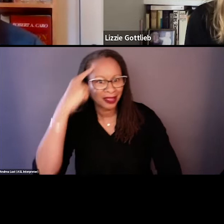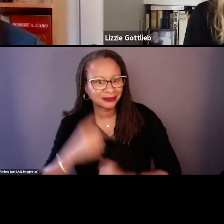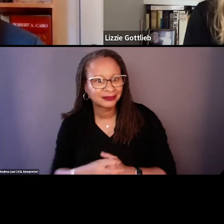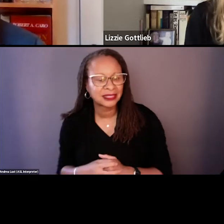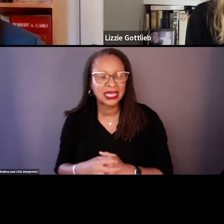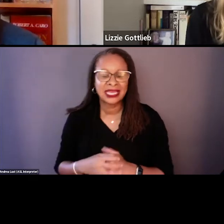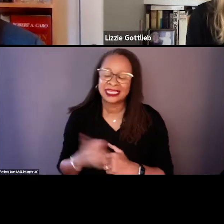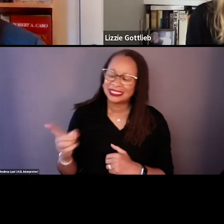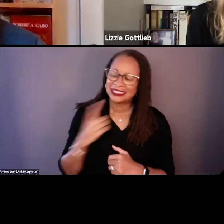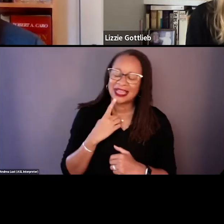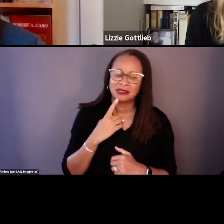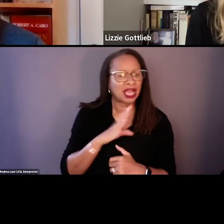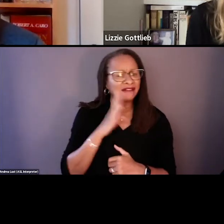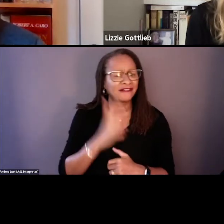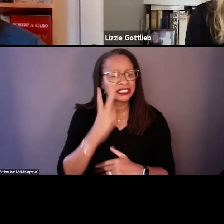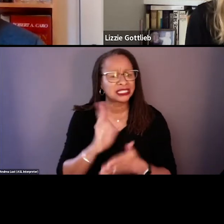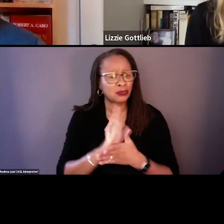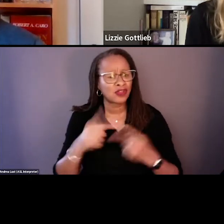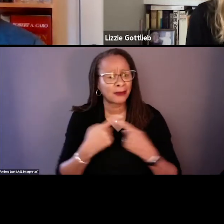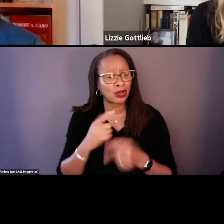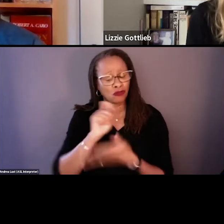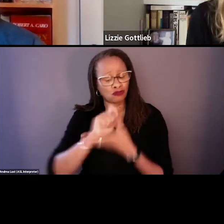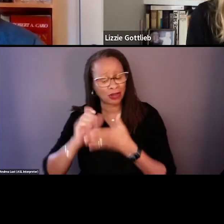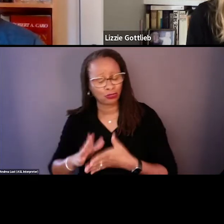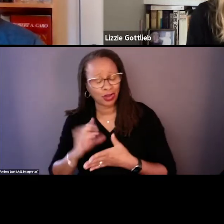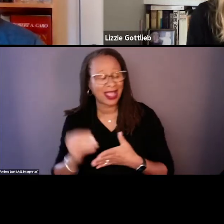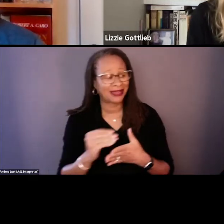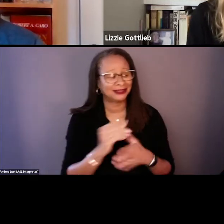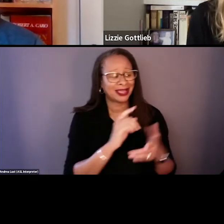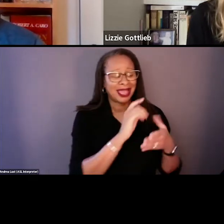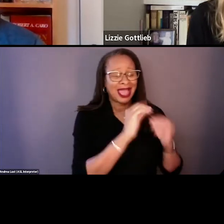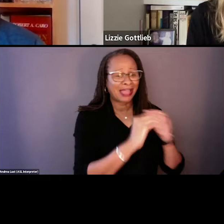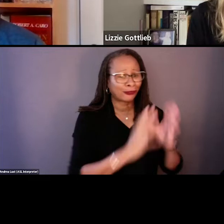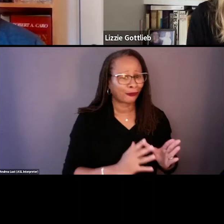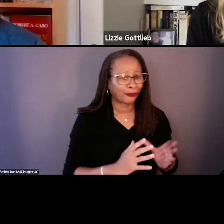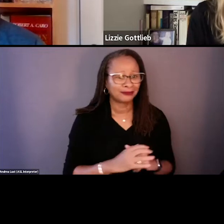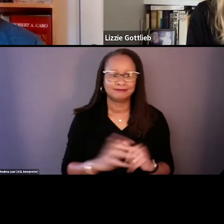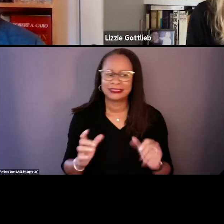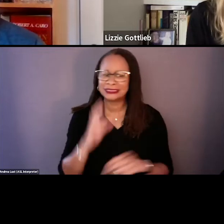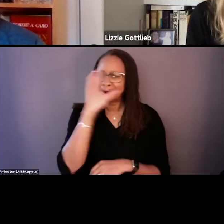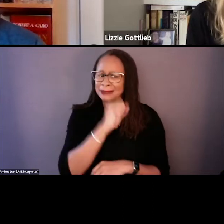"I've never seen a film about a writer and an editor, and it's a kind of mysterious,